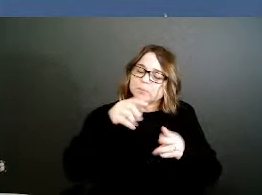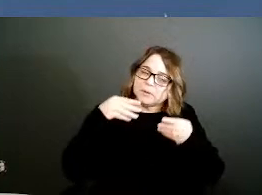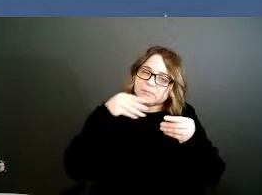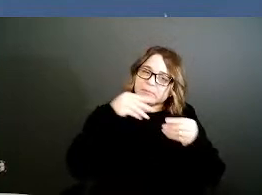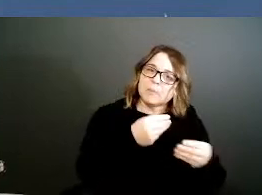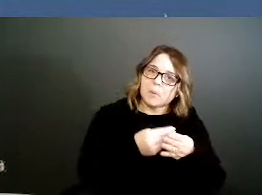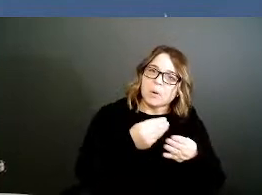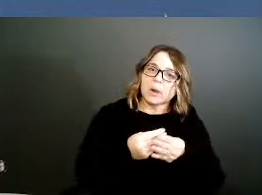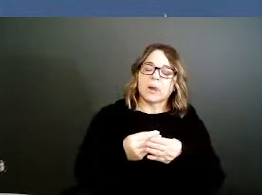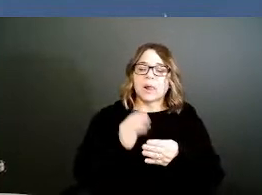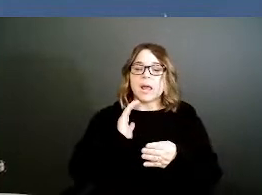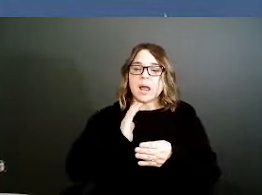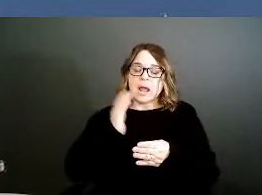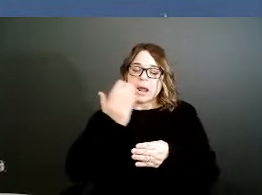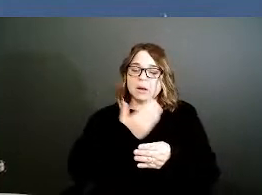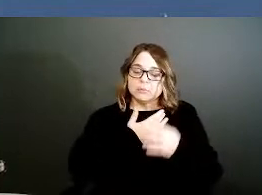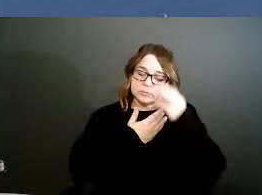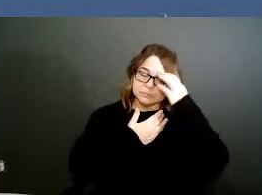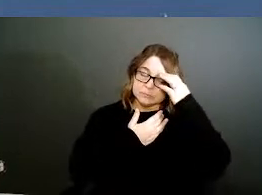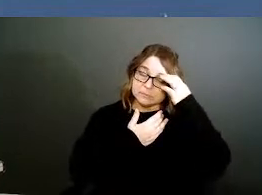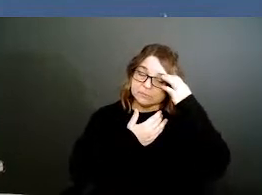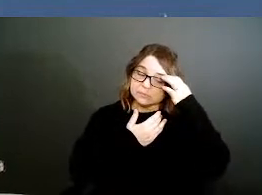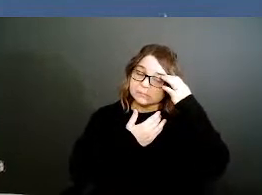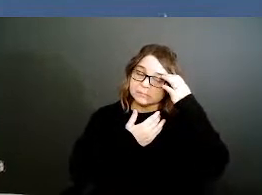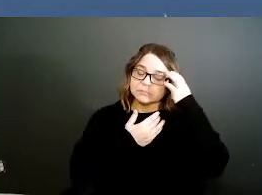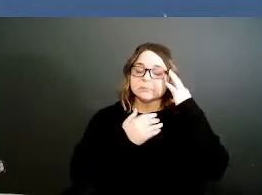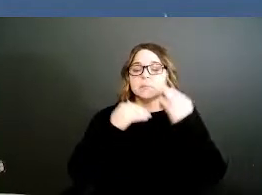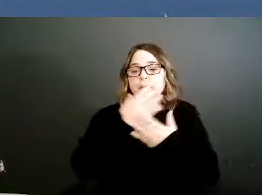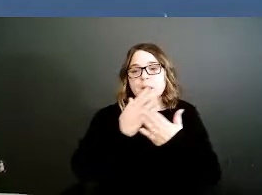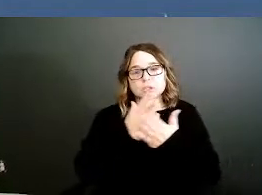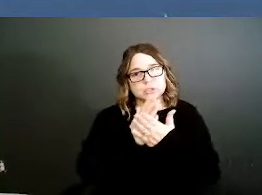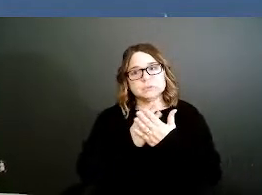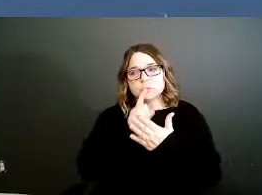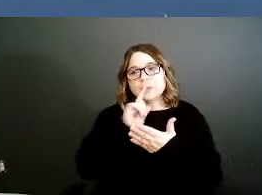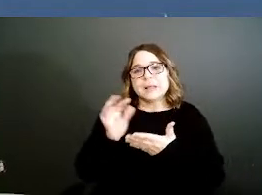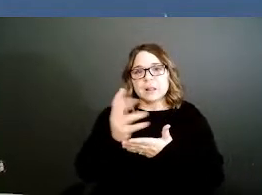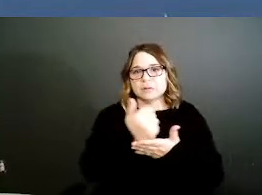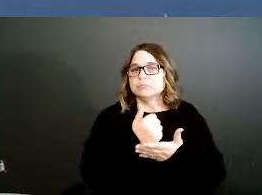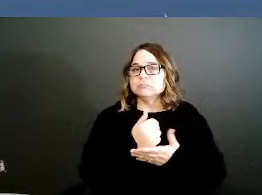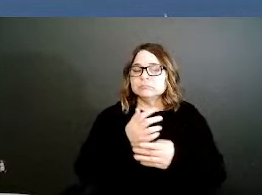ULTIMATELY, OUR BUDGET DEMONSTRATES OUR COLLECTIVE MINNEAPOLIS POLICE DEPARTMENT.